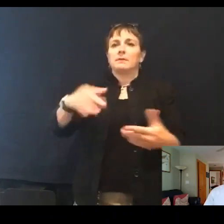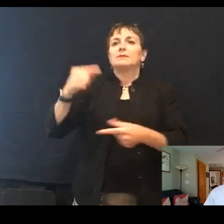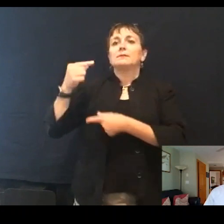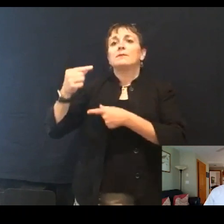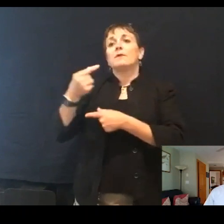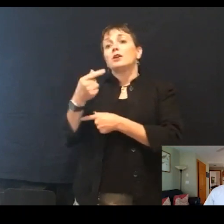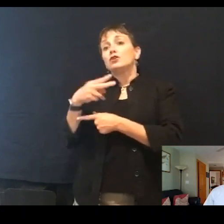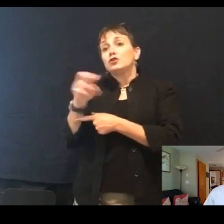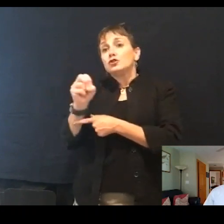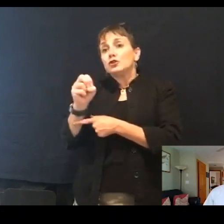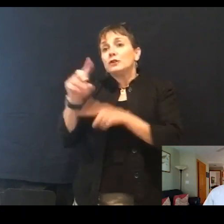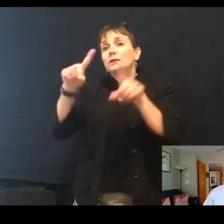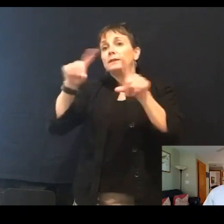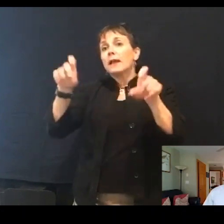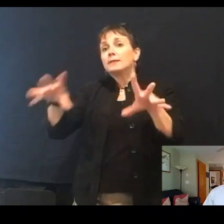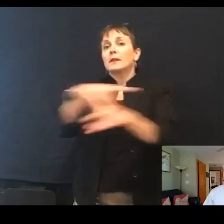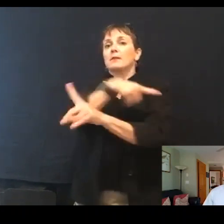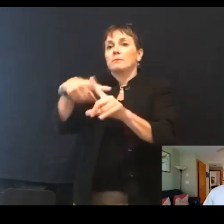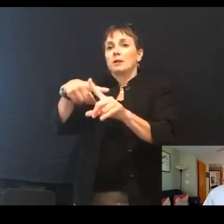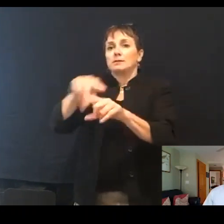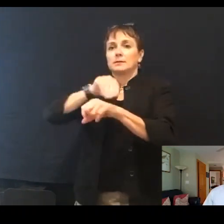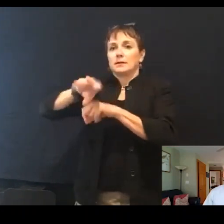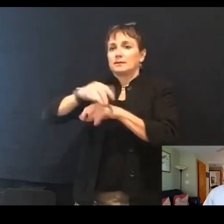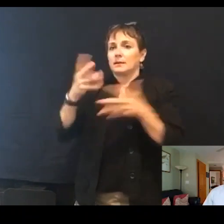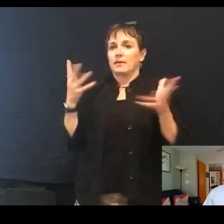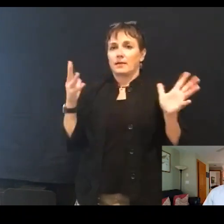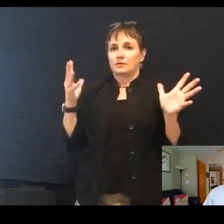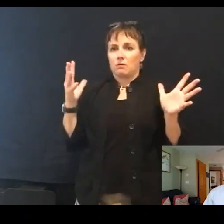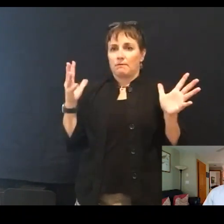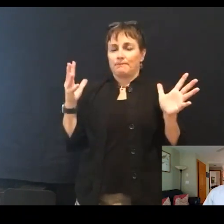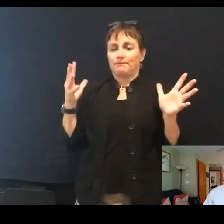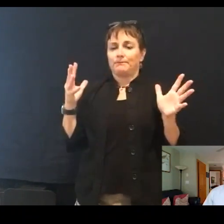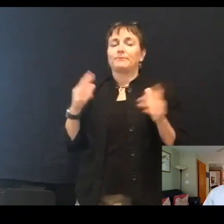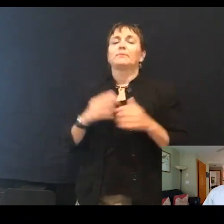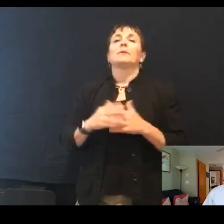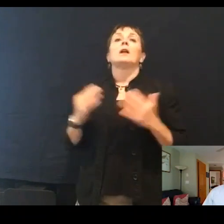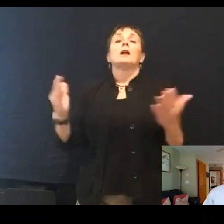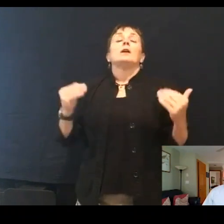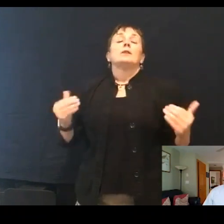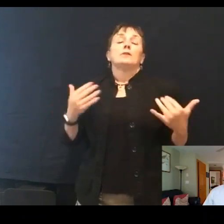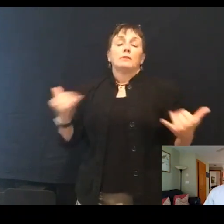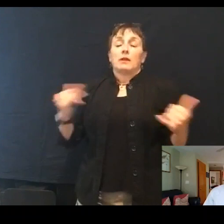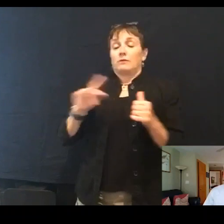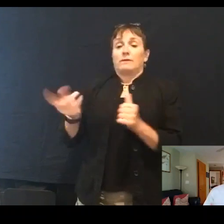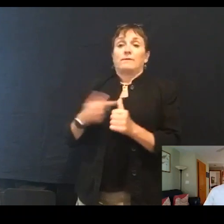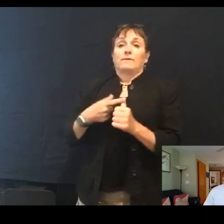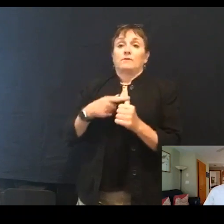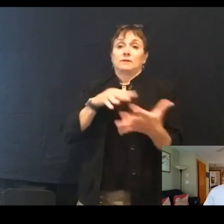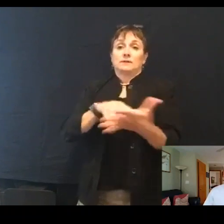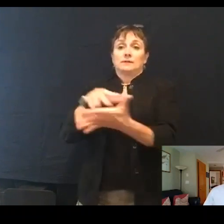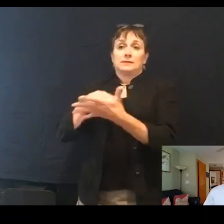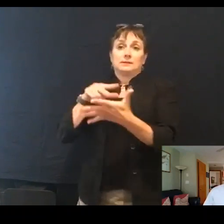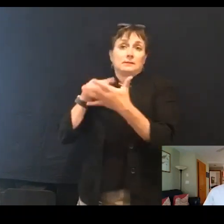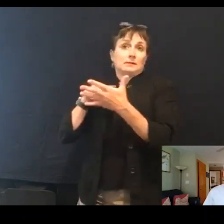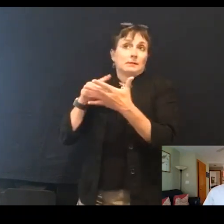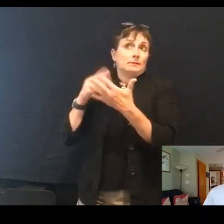and we cover the counseling. So the first study that we launched